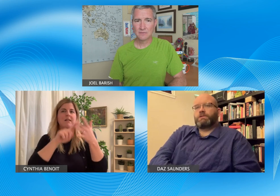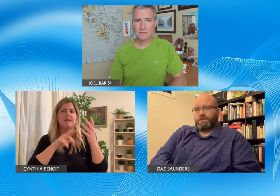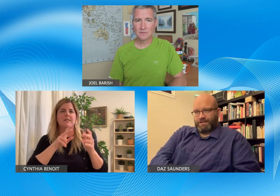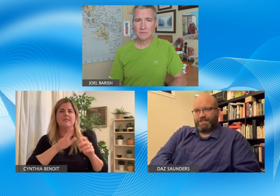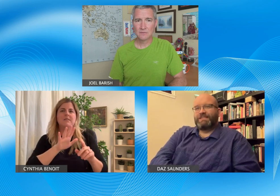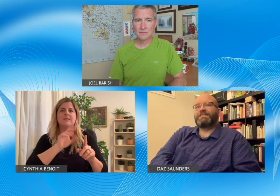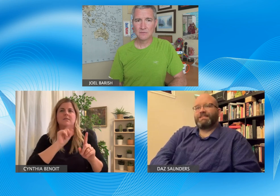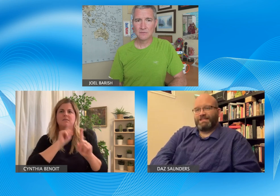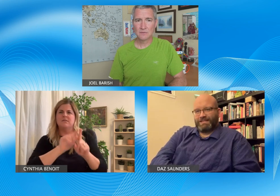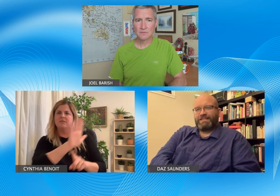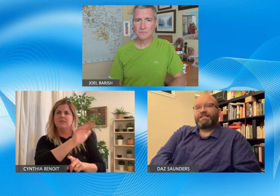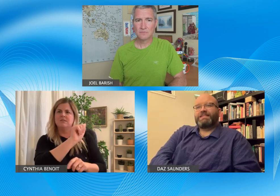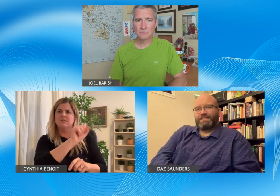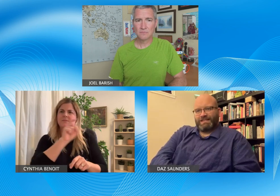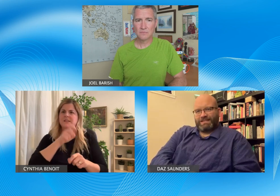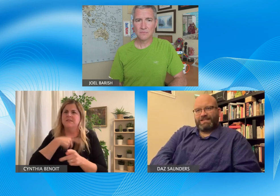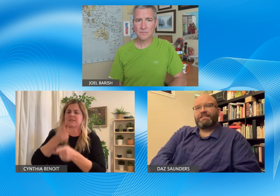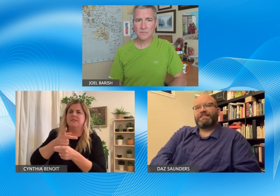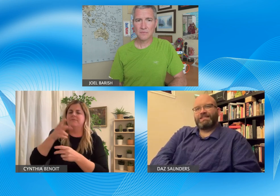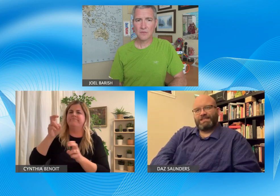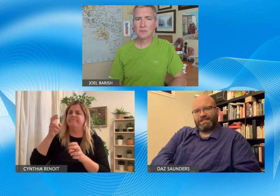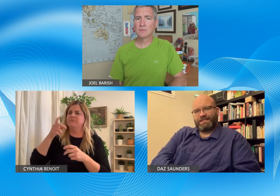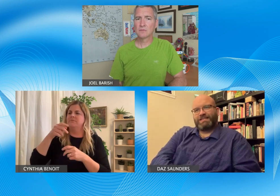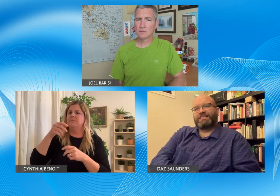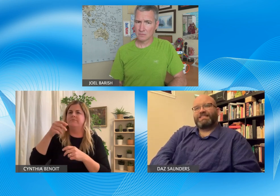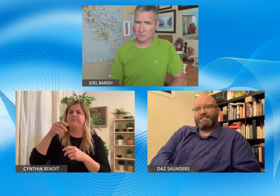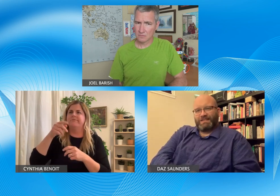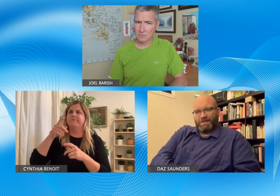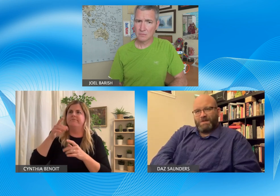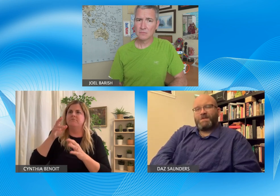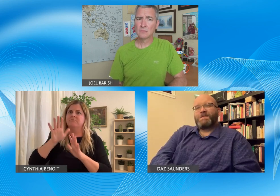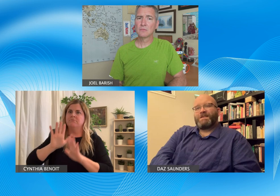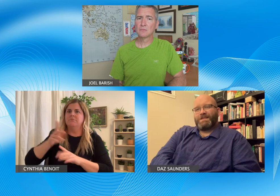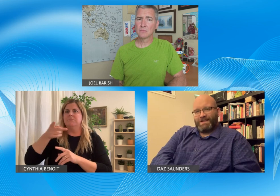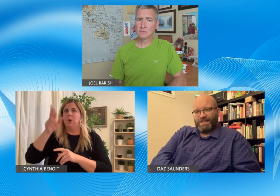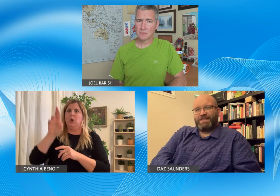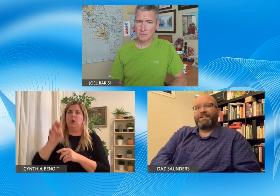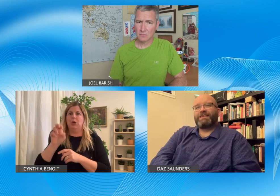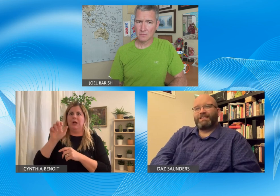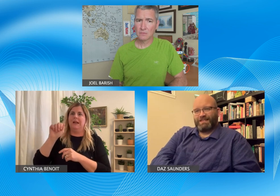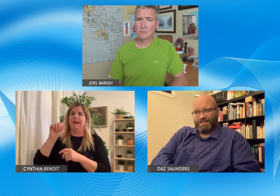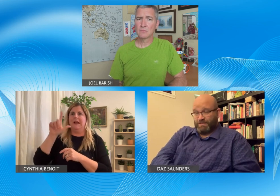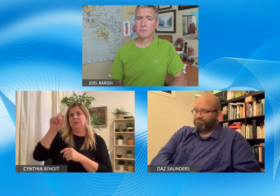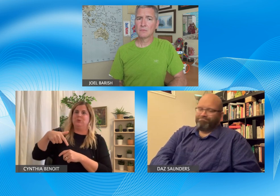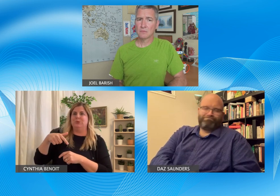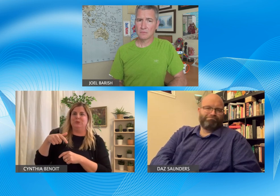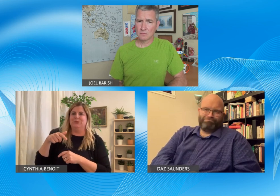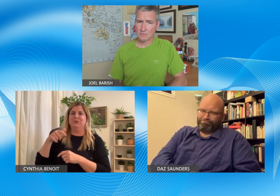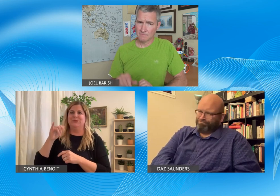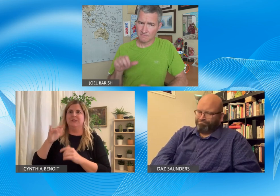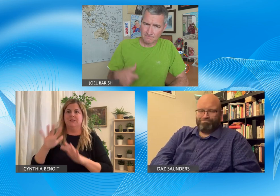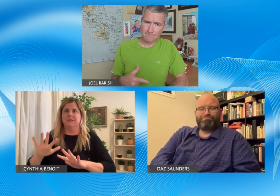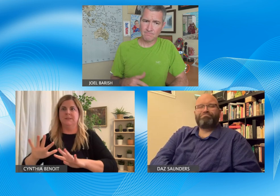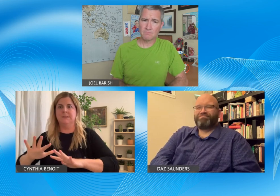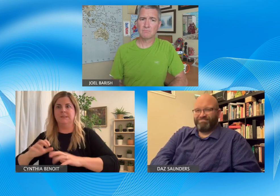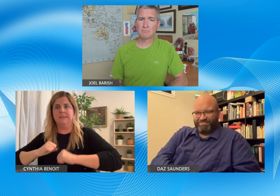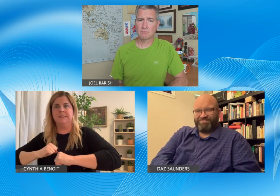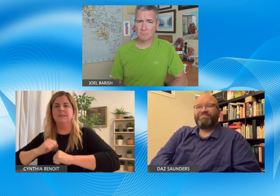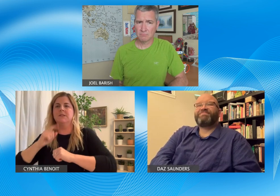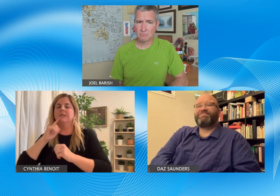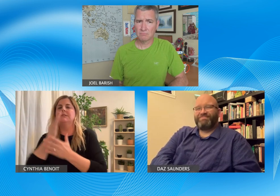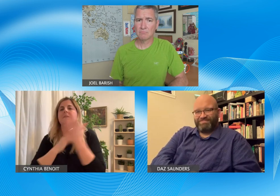guard towards ASL. The ownership of signs and where they originated from. Is it ASL or is it “purely” LSQ?